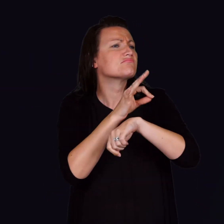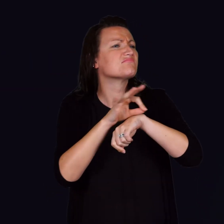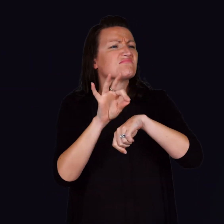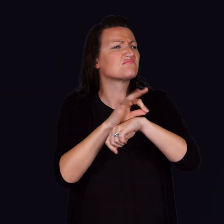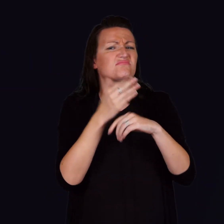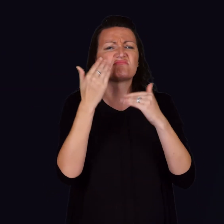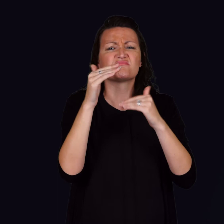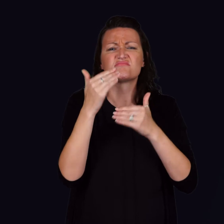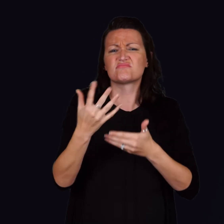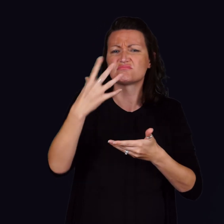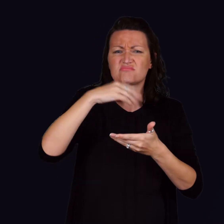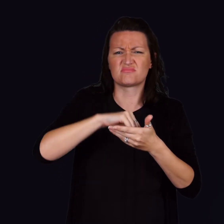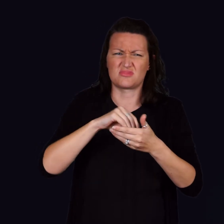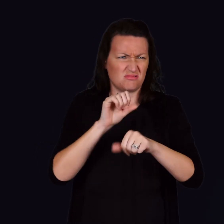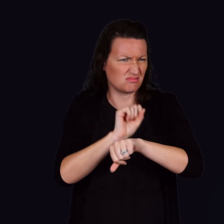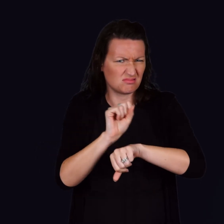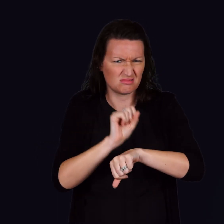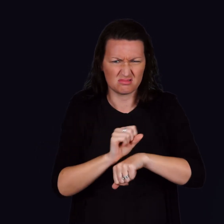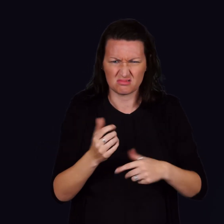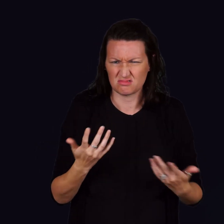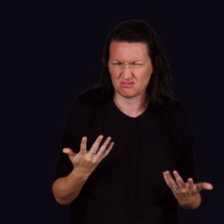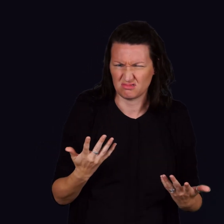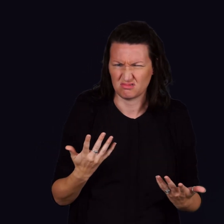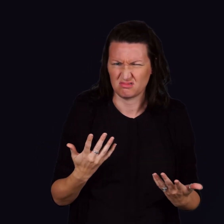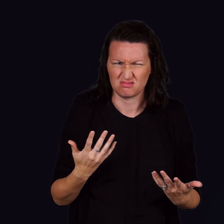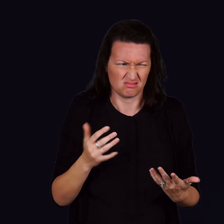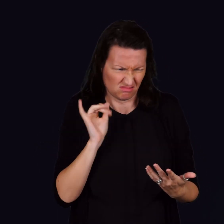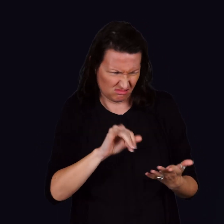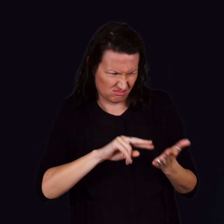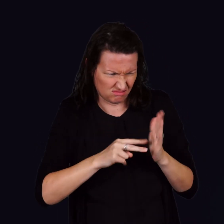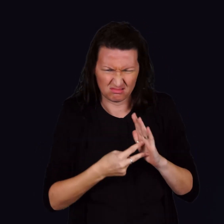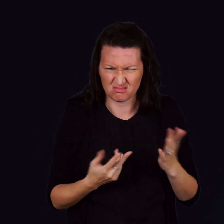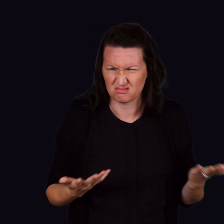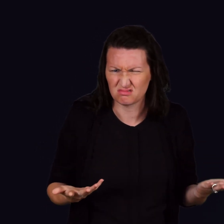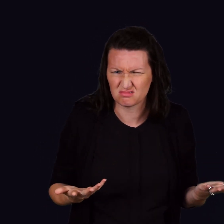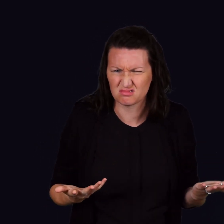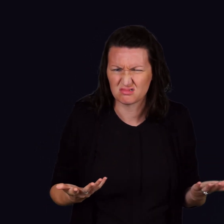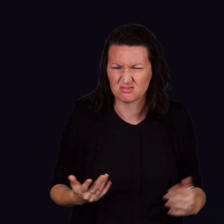Functional limitations in employment? What is that?